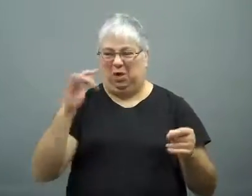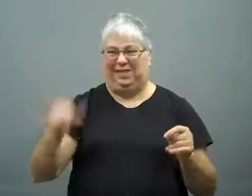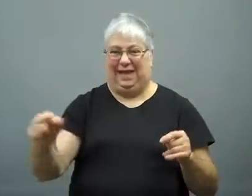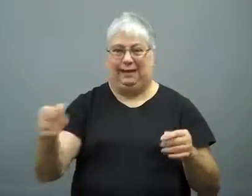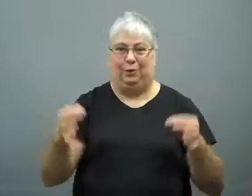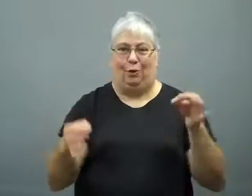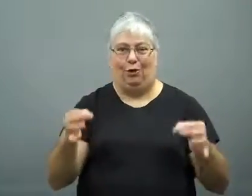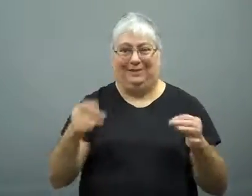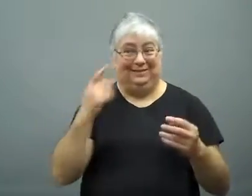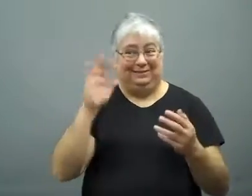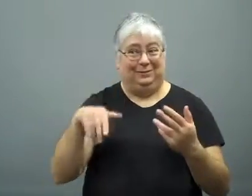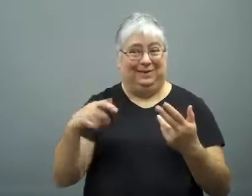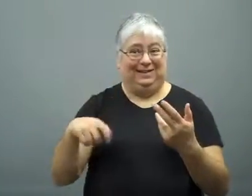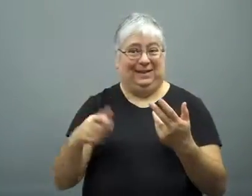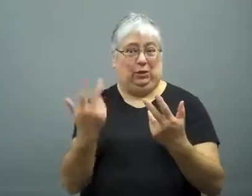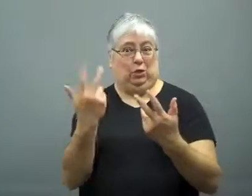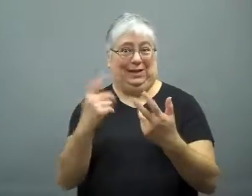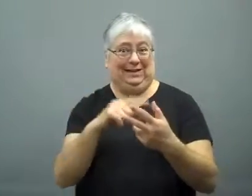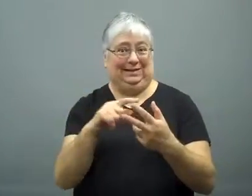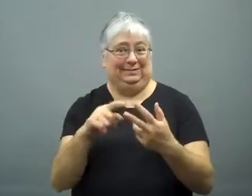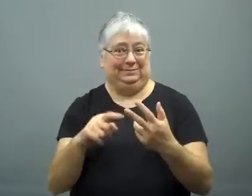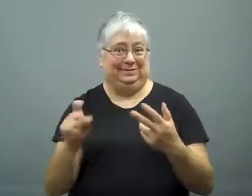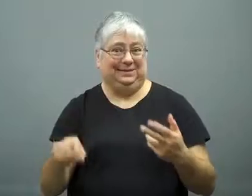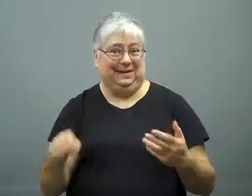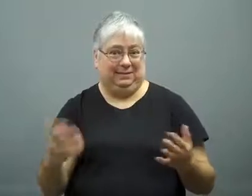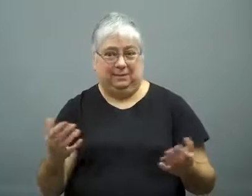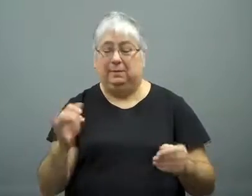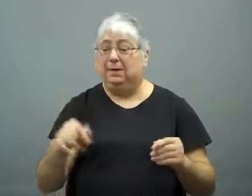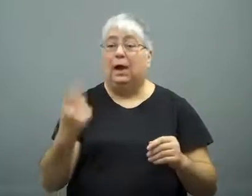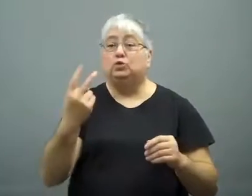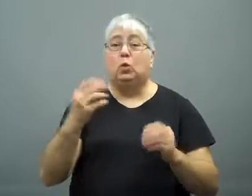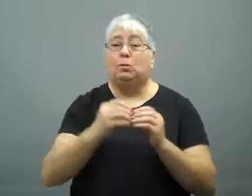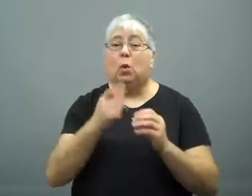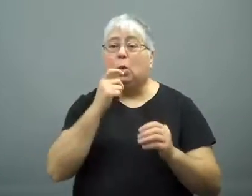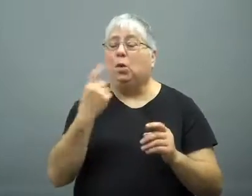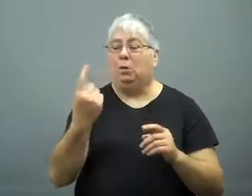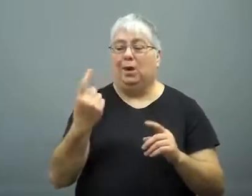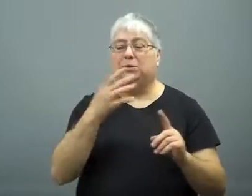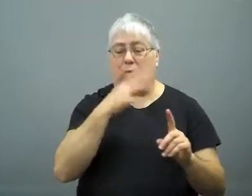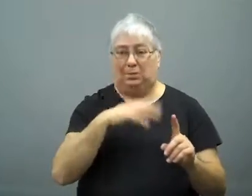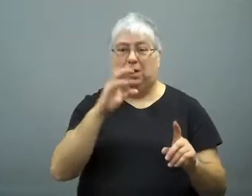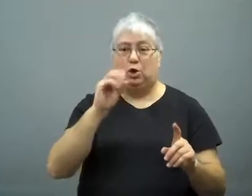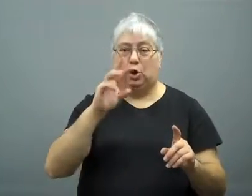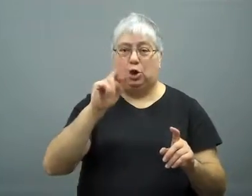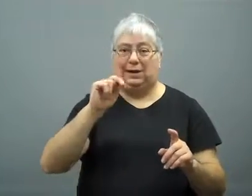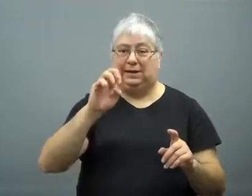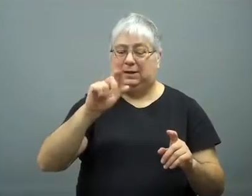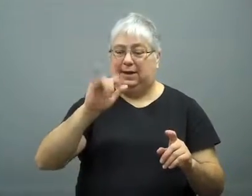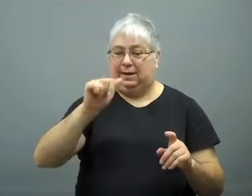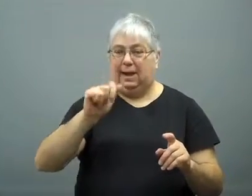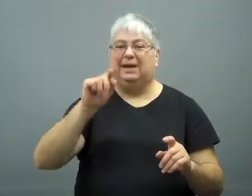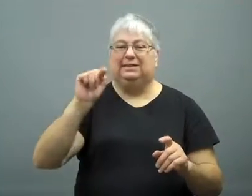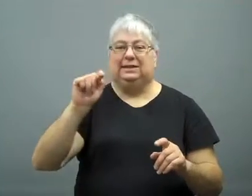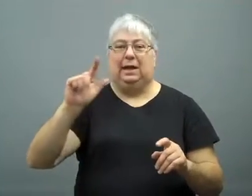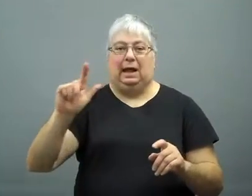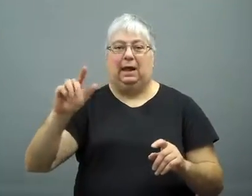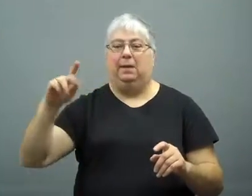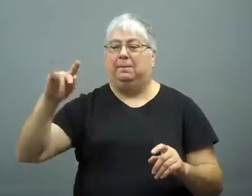for that court to fill all three vacancies.